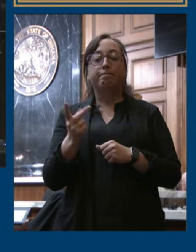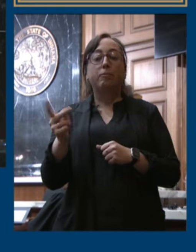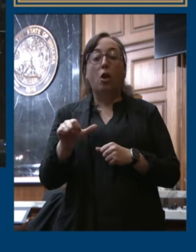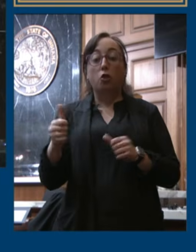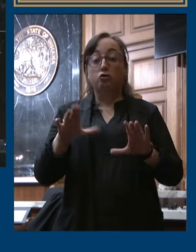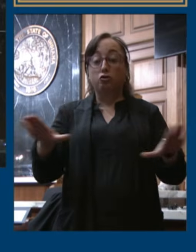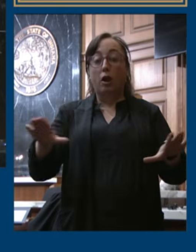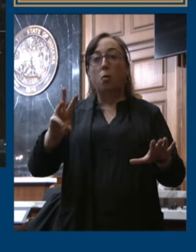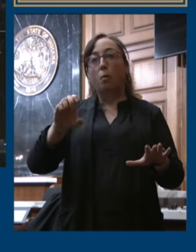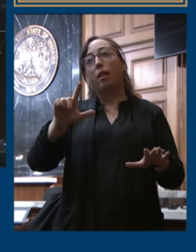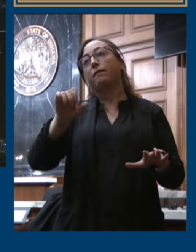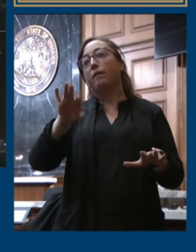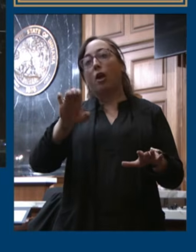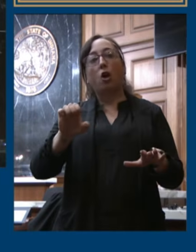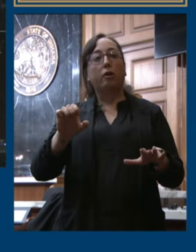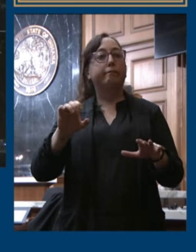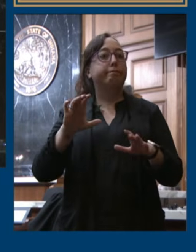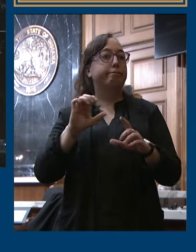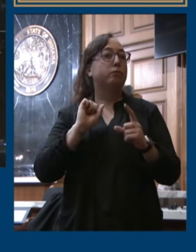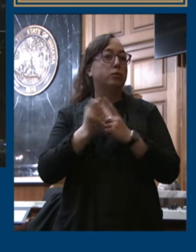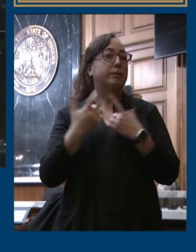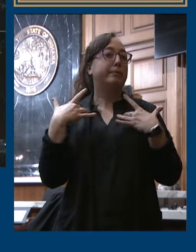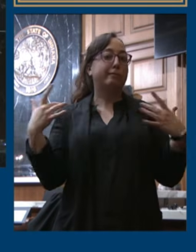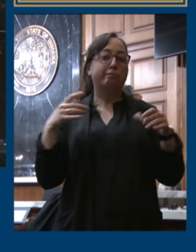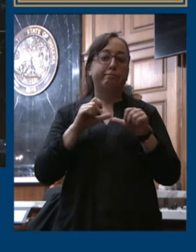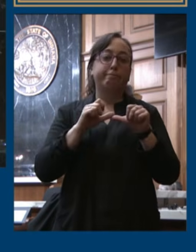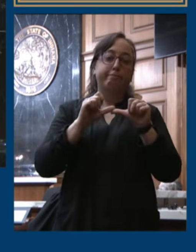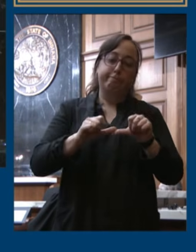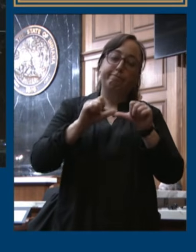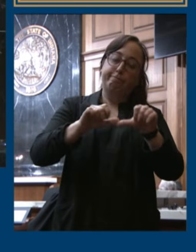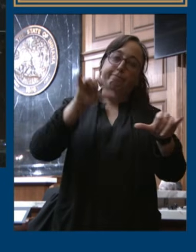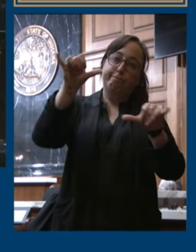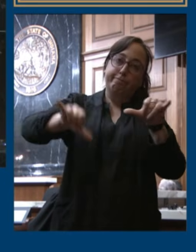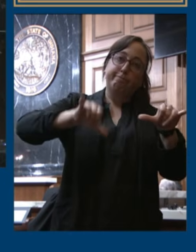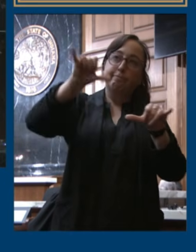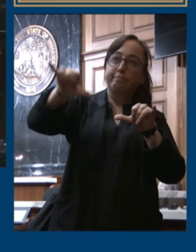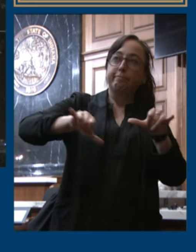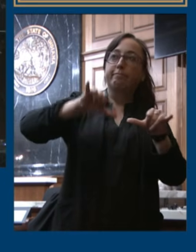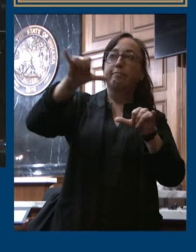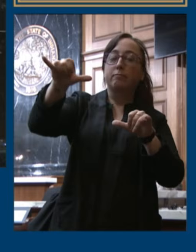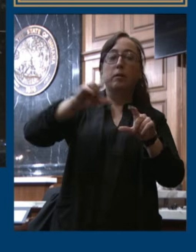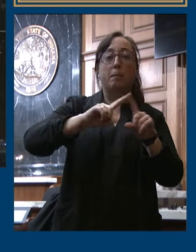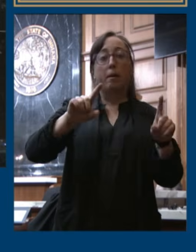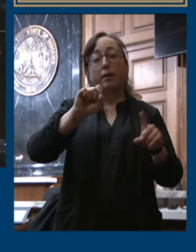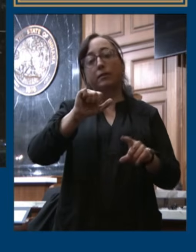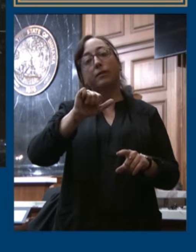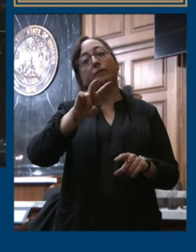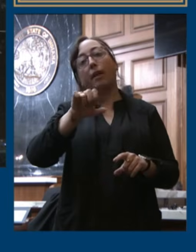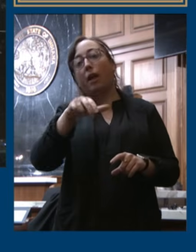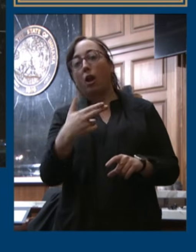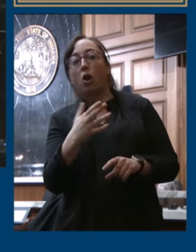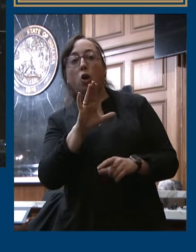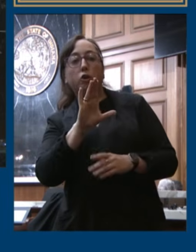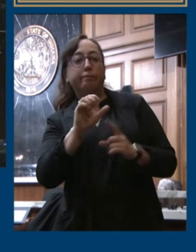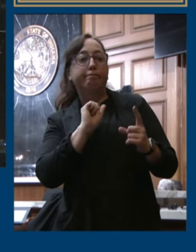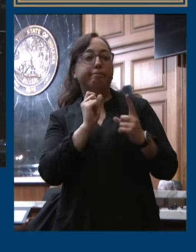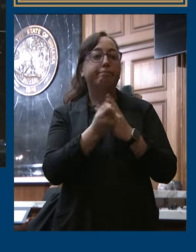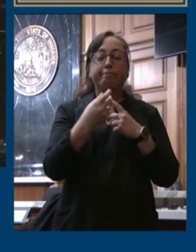WOULD JUST GO ON AND ON, CIRCLE AROUND THE PROBLEM. BUT NOT SAVANNAH'S. WITH SUPPORT, SAVANNAH RECEIVED TREATMENT, SECURED